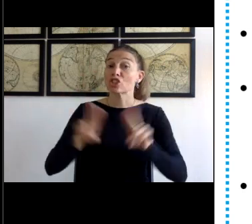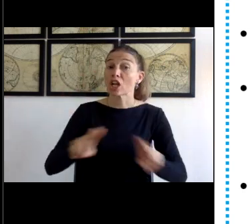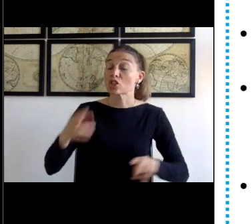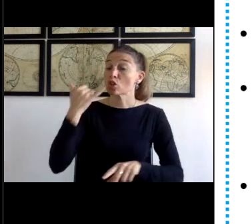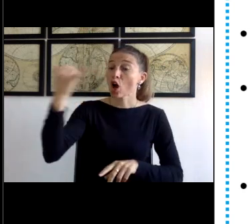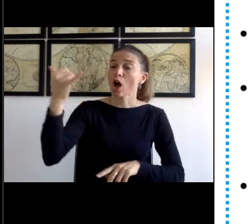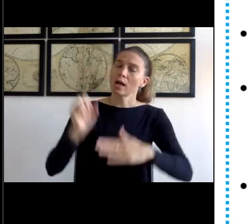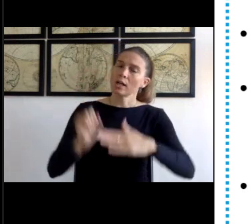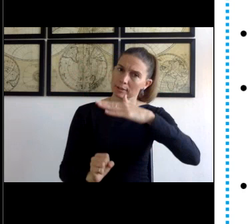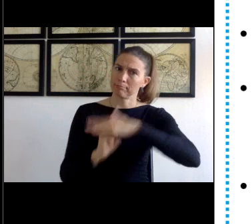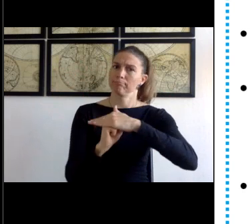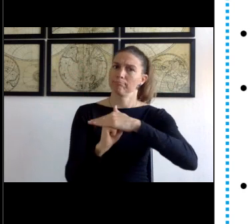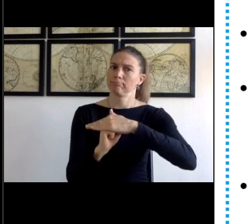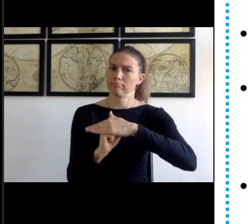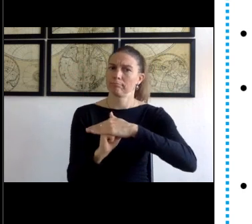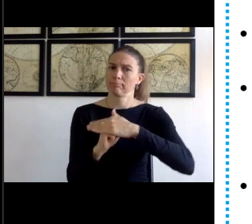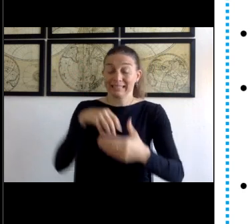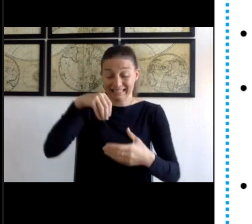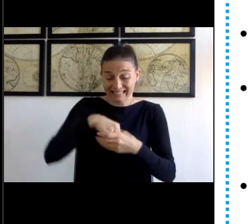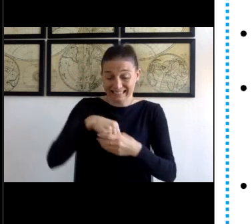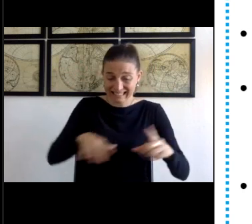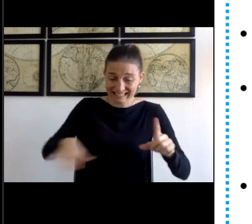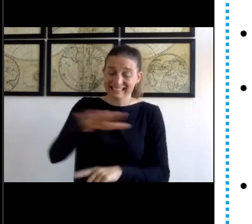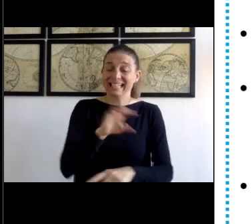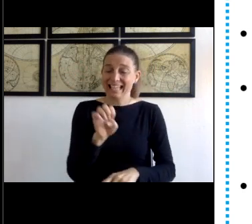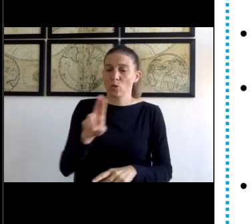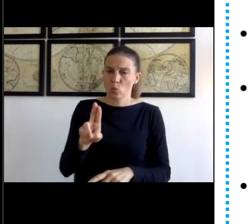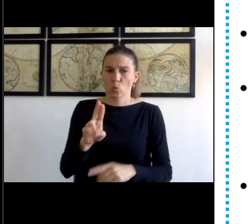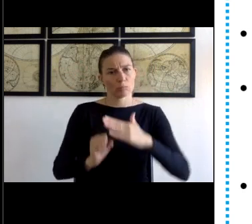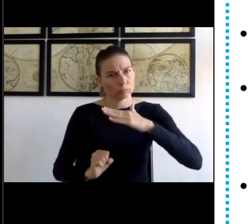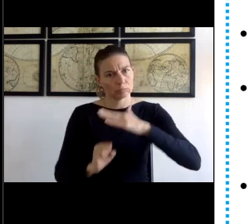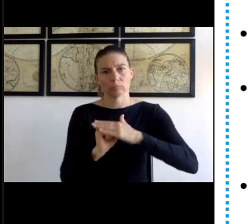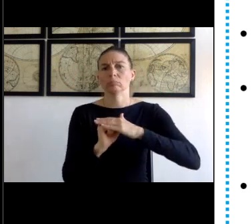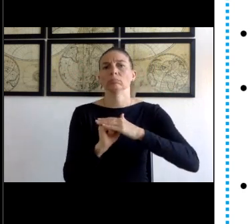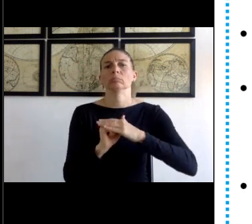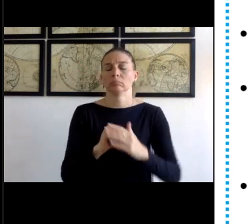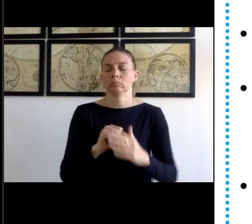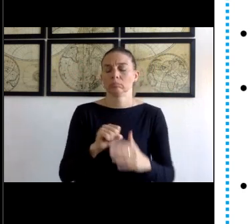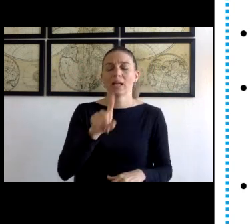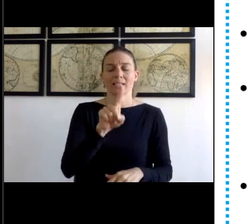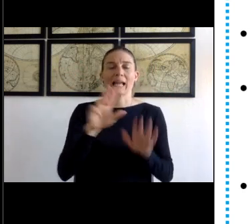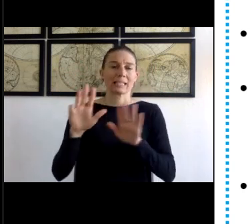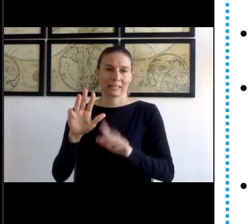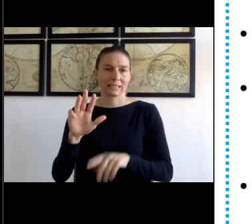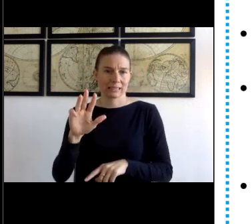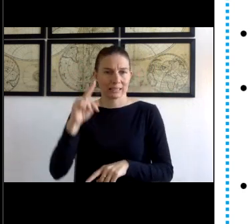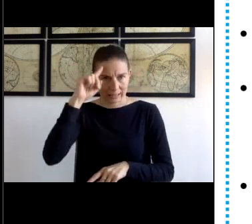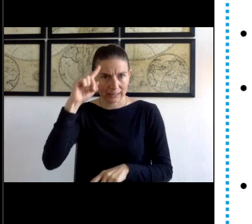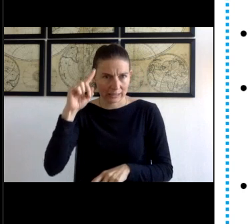International calls inside the EU cannot cost over 19 cents per minute